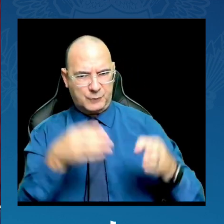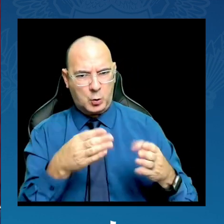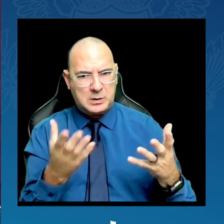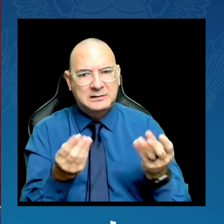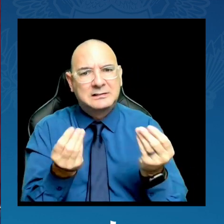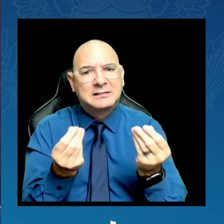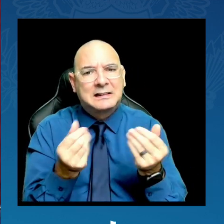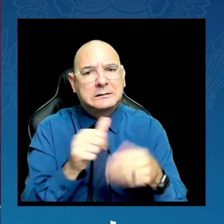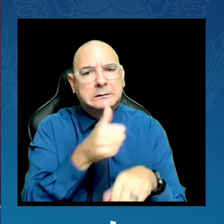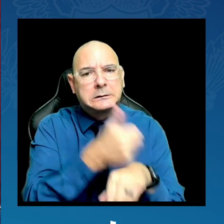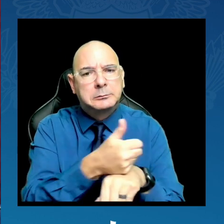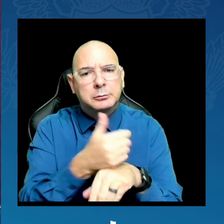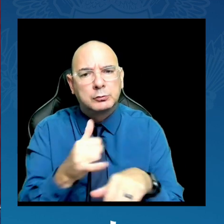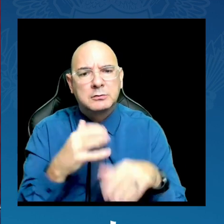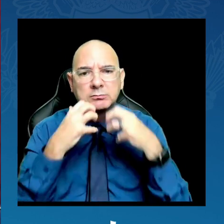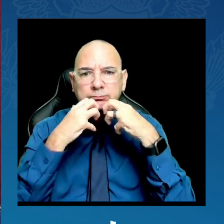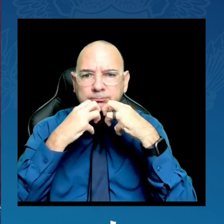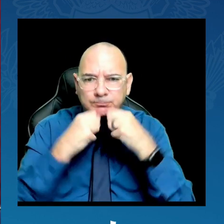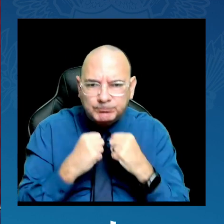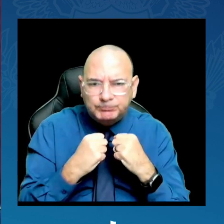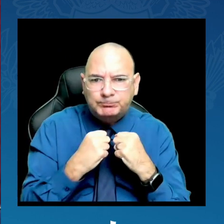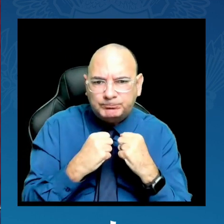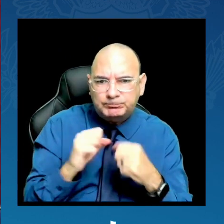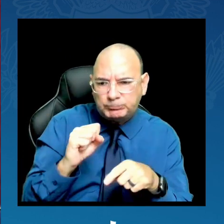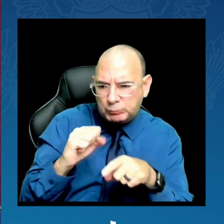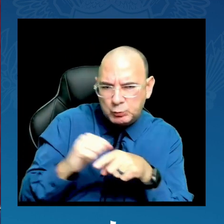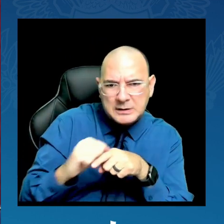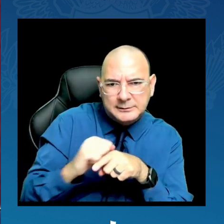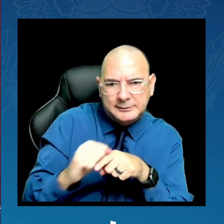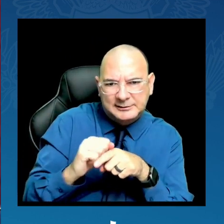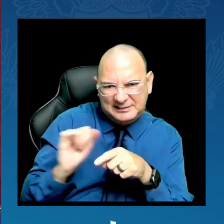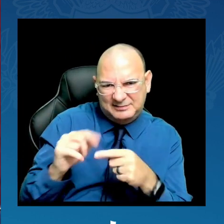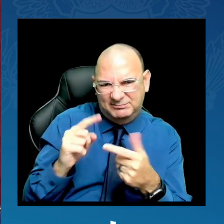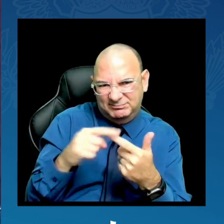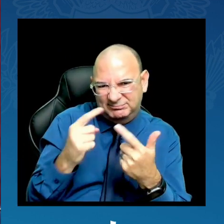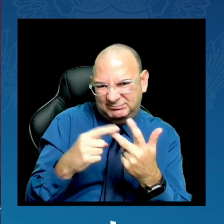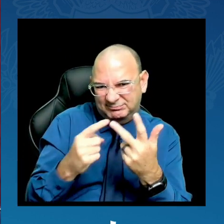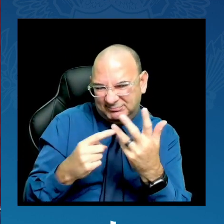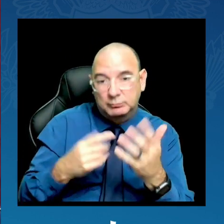and they will be directly dependent upon our ability to furnish and integrate space